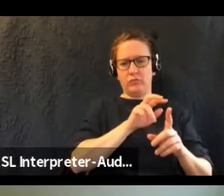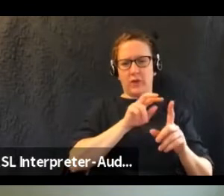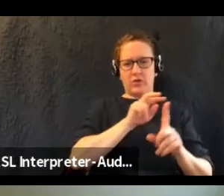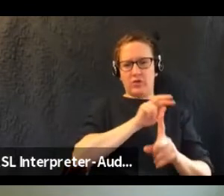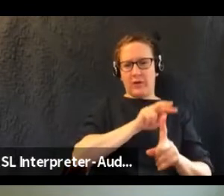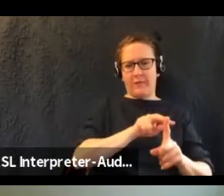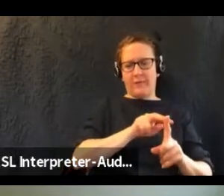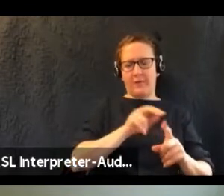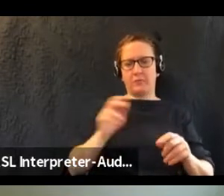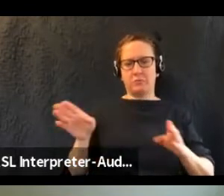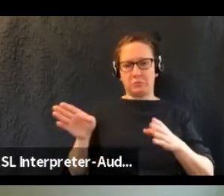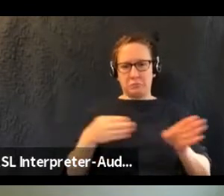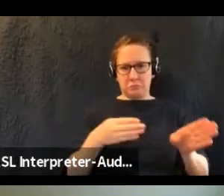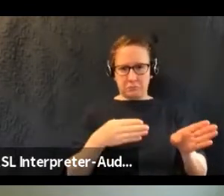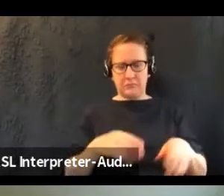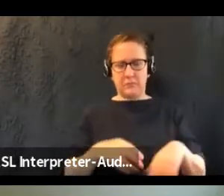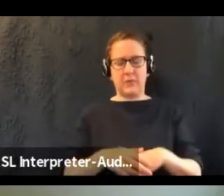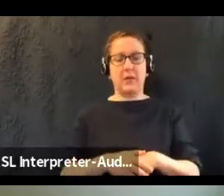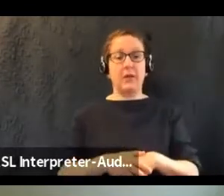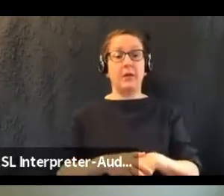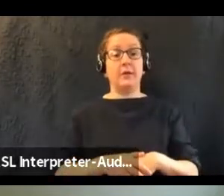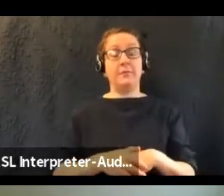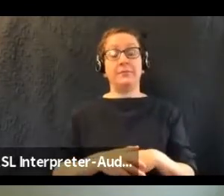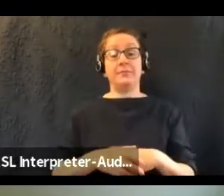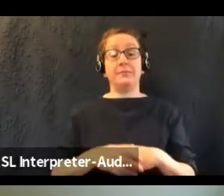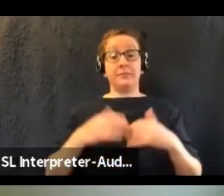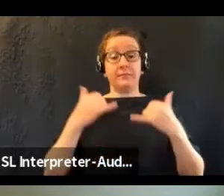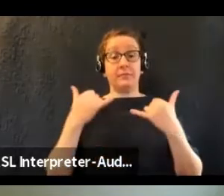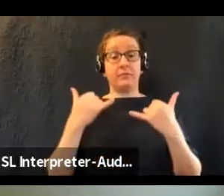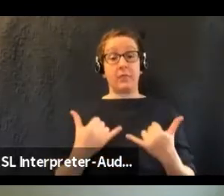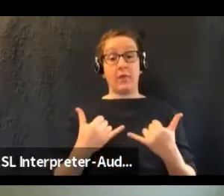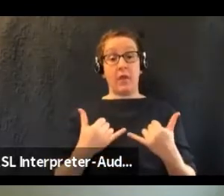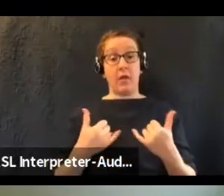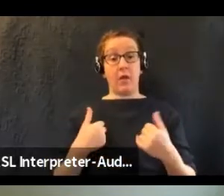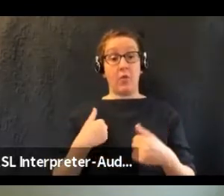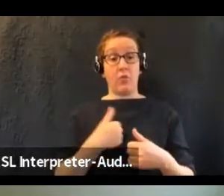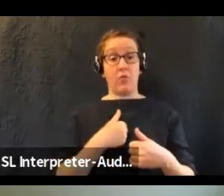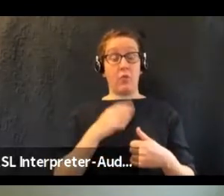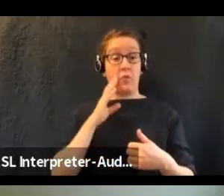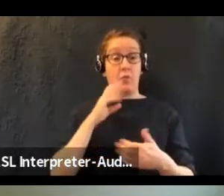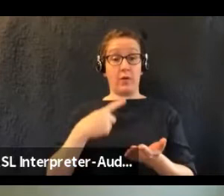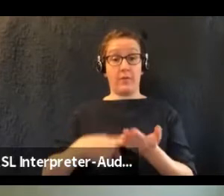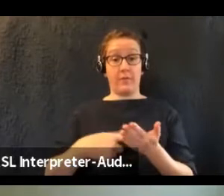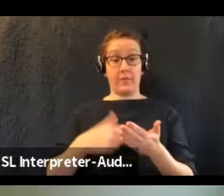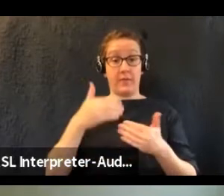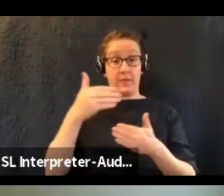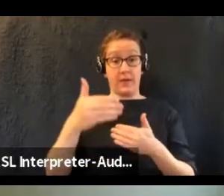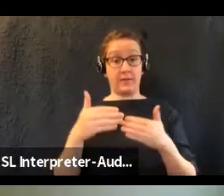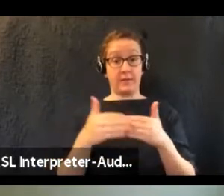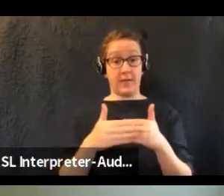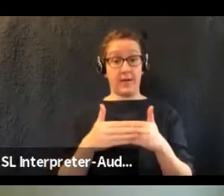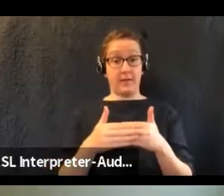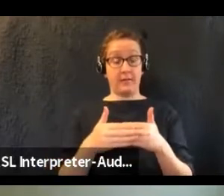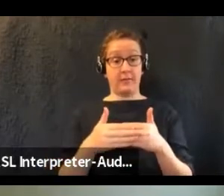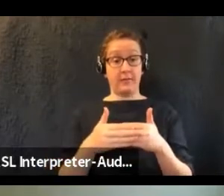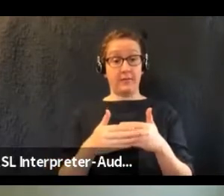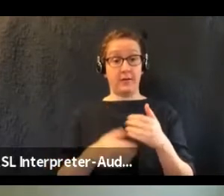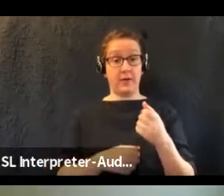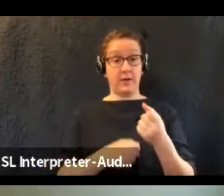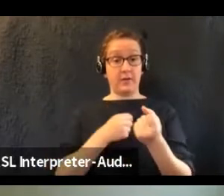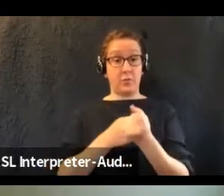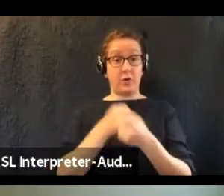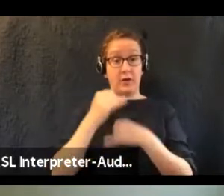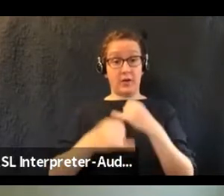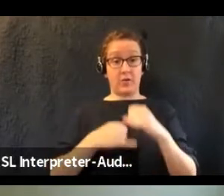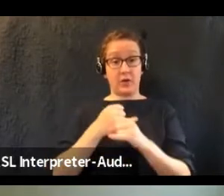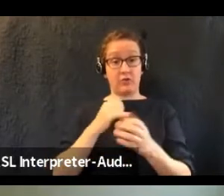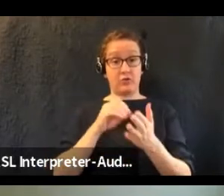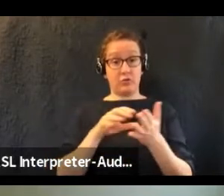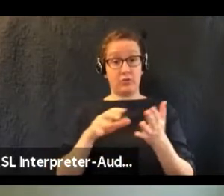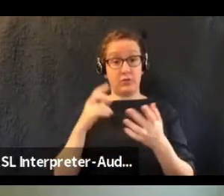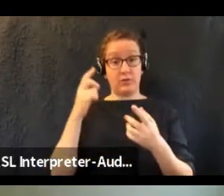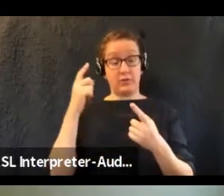So now we will go to the next slide, Supporting International Students: Considerations for